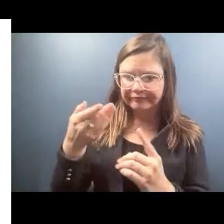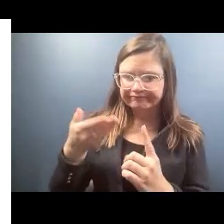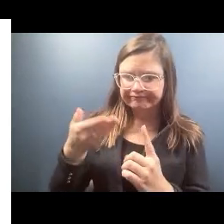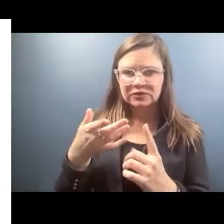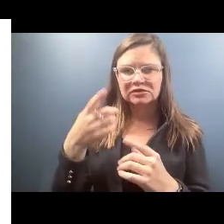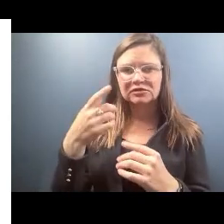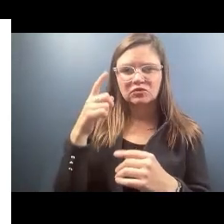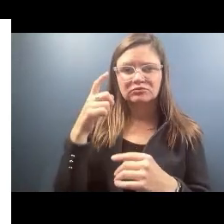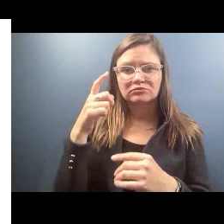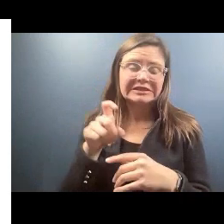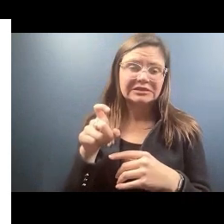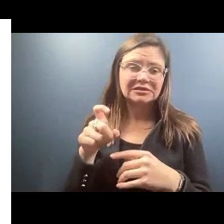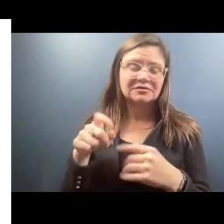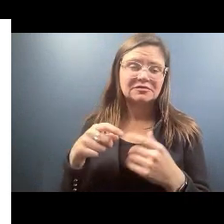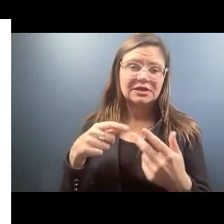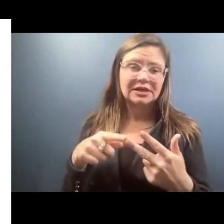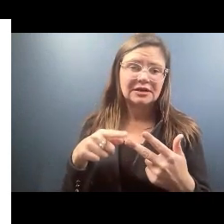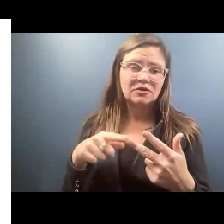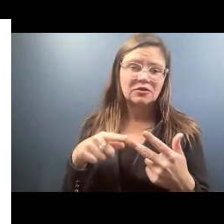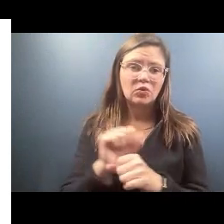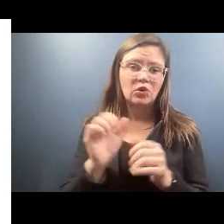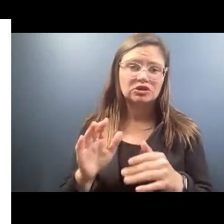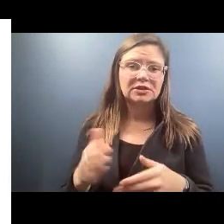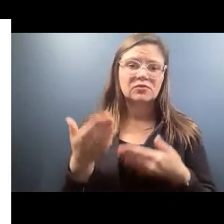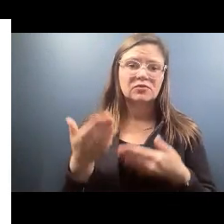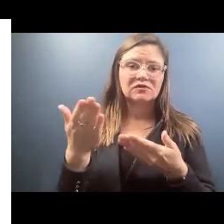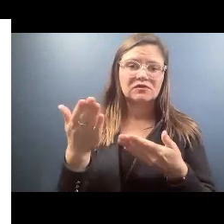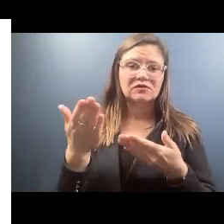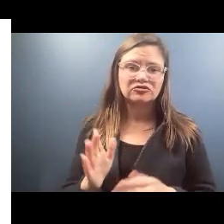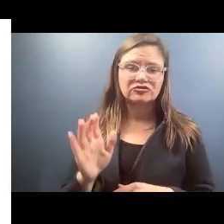And then even workers and providers themselves could be sources of data.